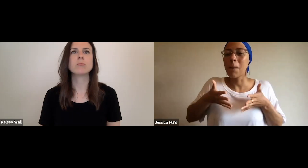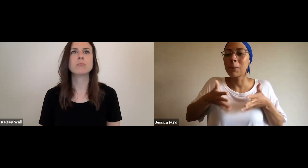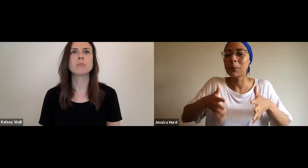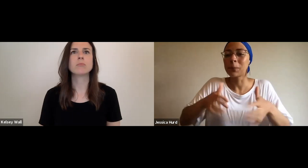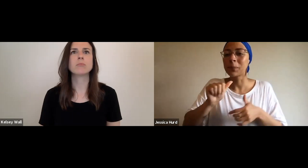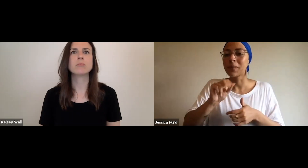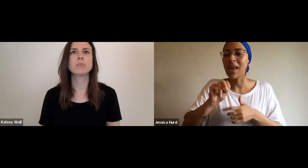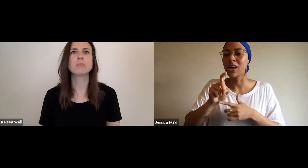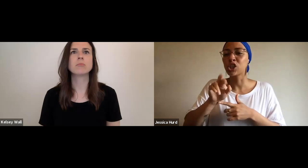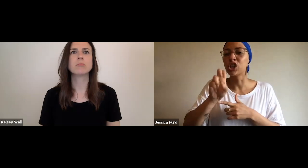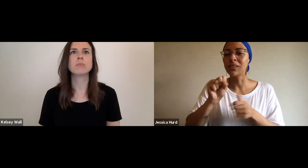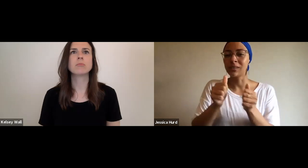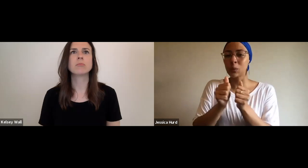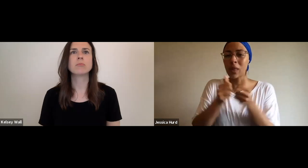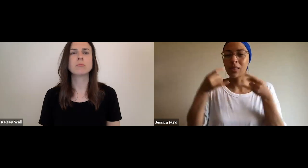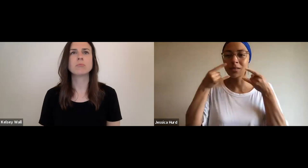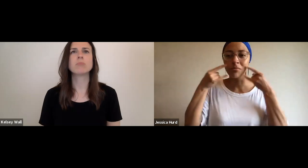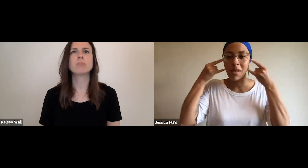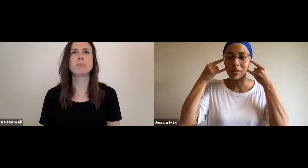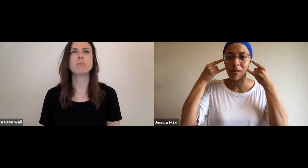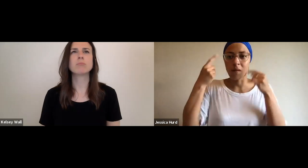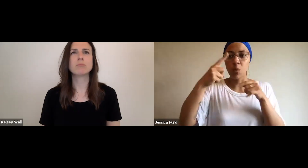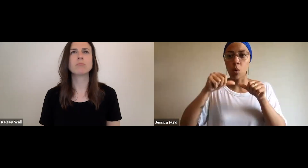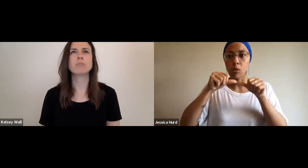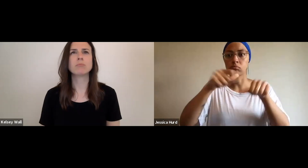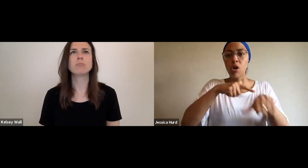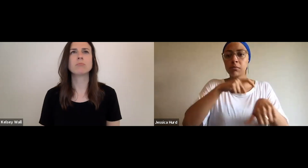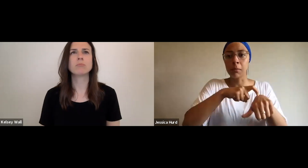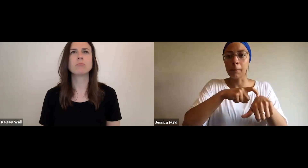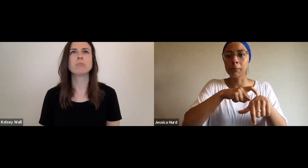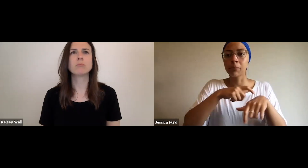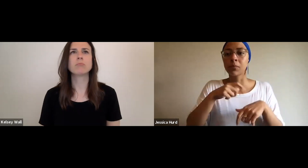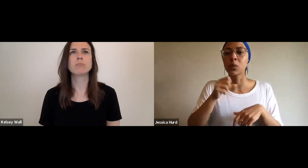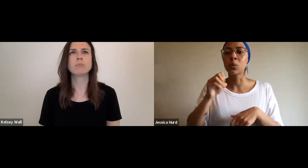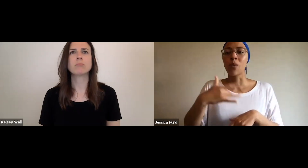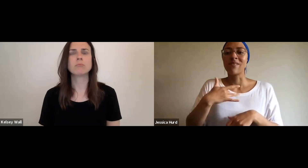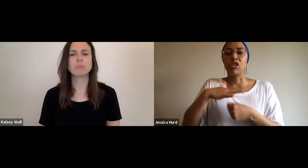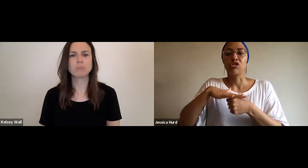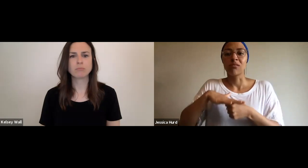like their friend does. So, this individual is getting anxious when they wear a mask for a long time